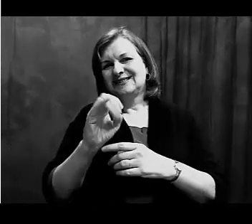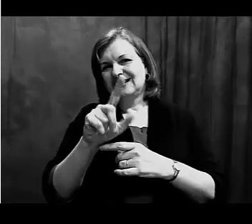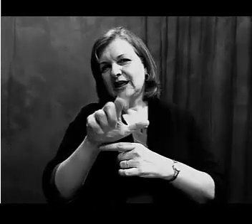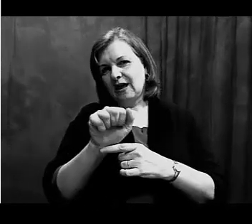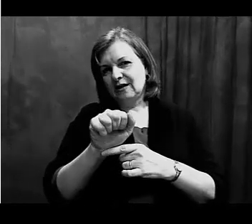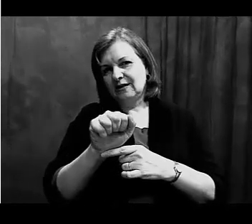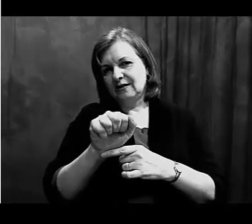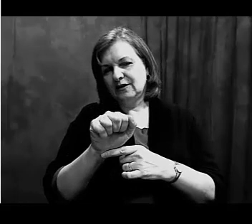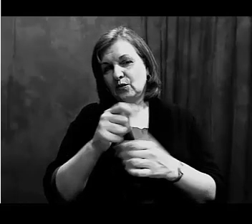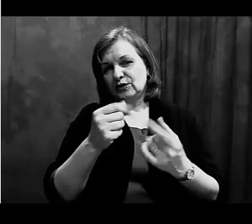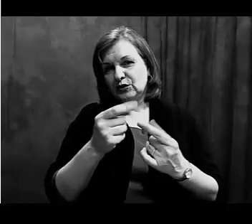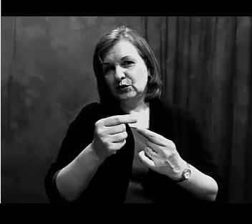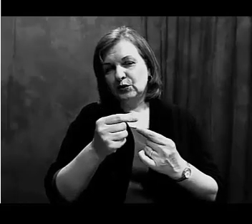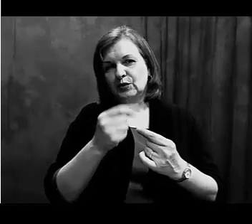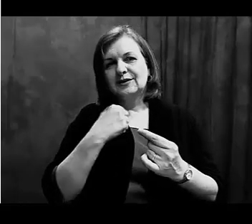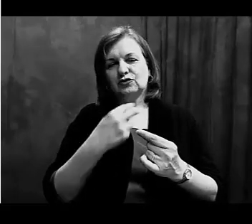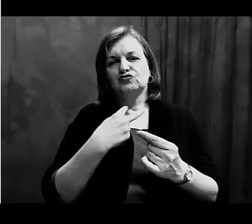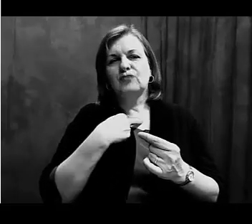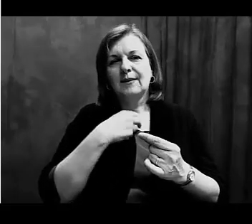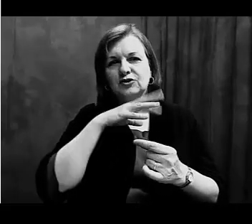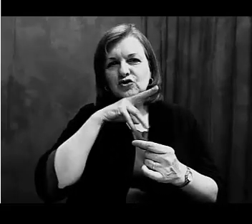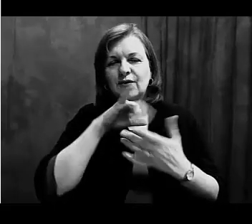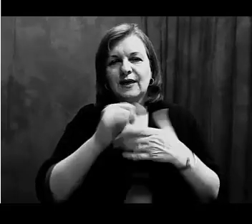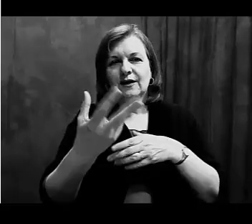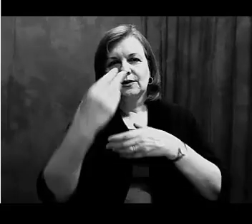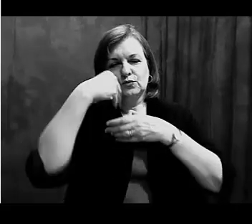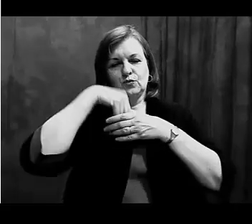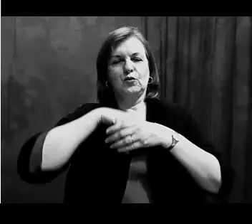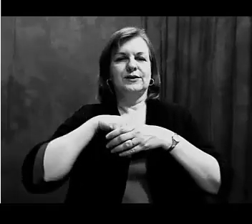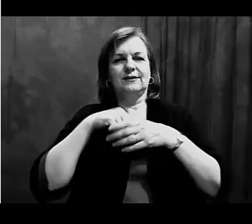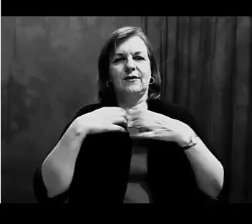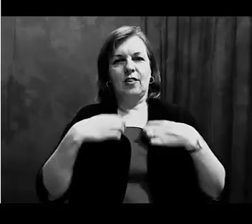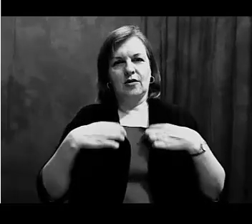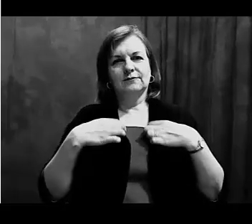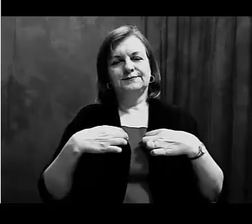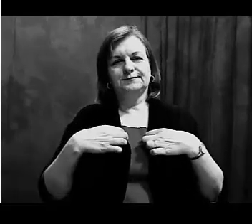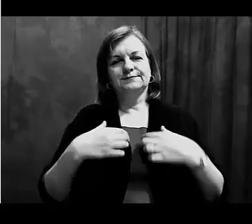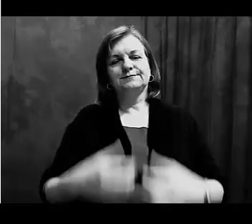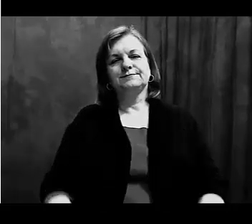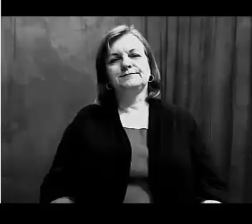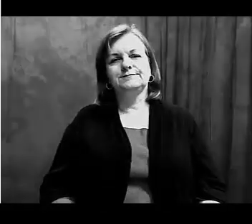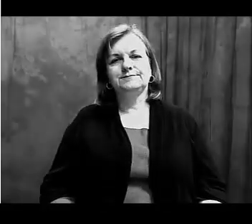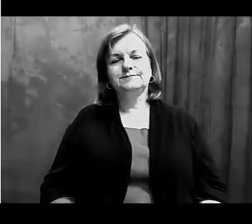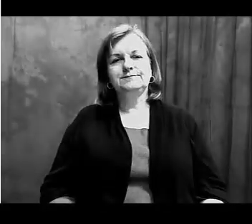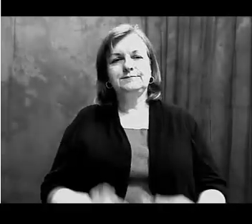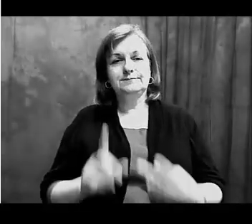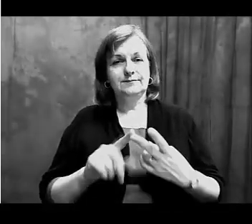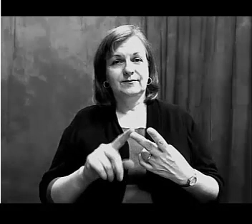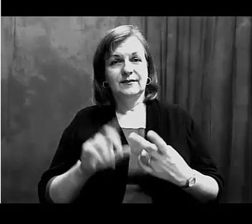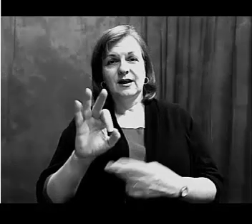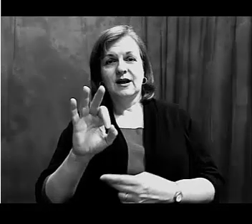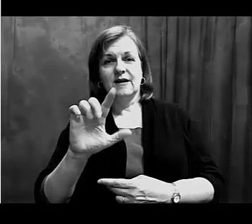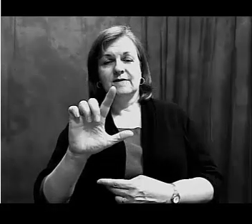the inside and the idea is there going to trap particles that might be coming into the air